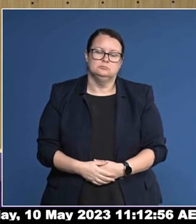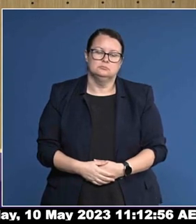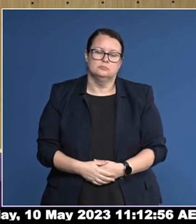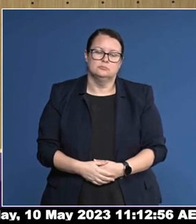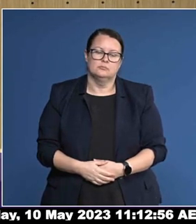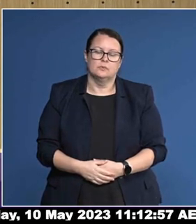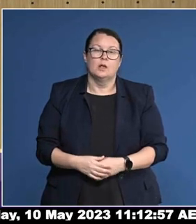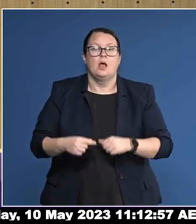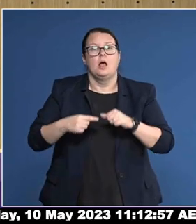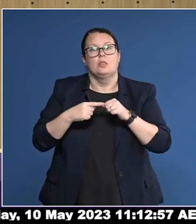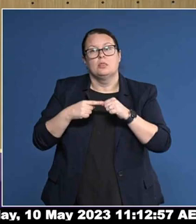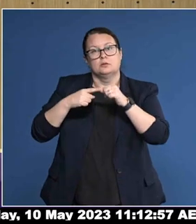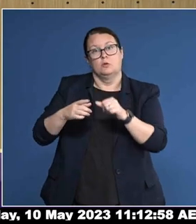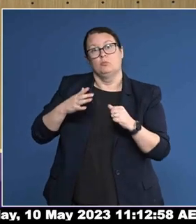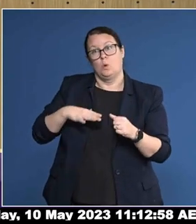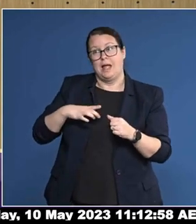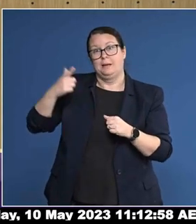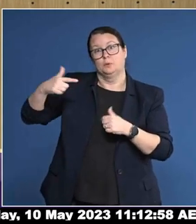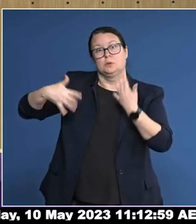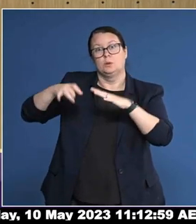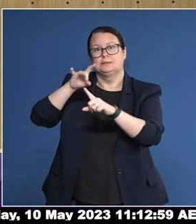management plan response by the schools.